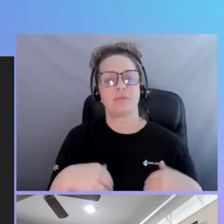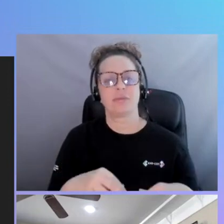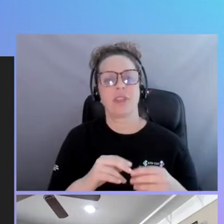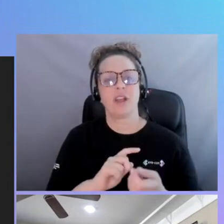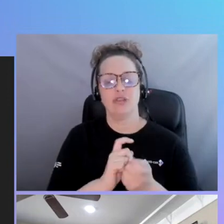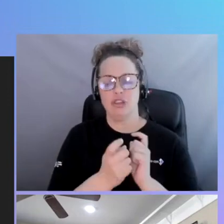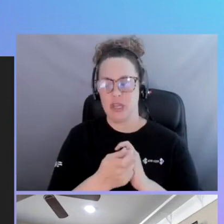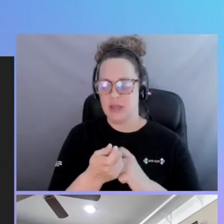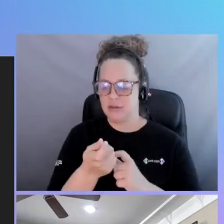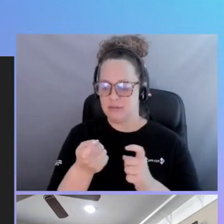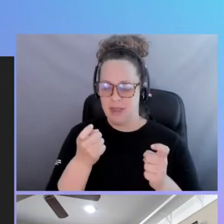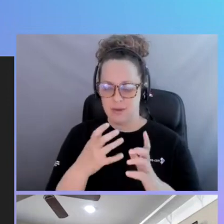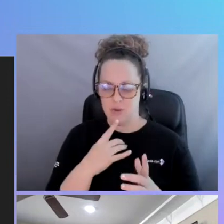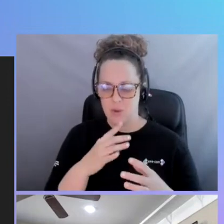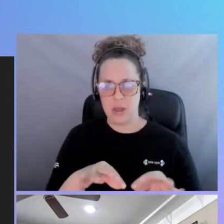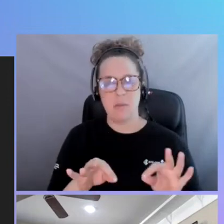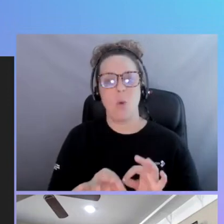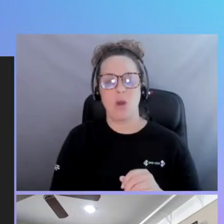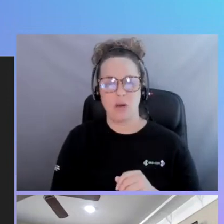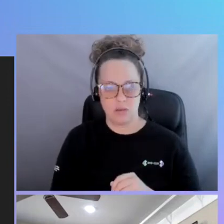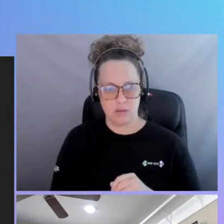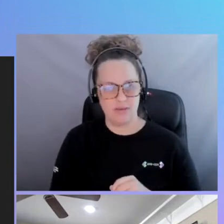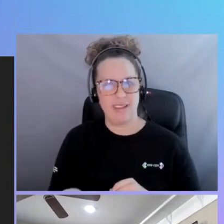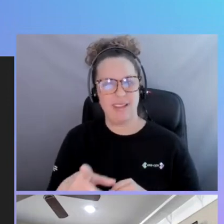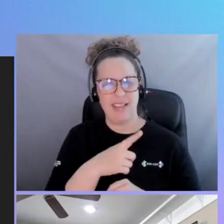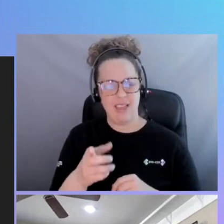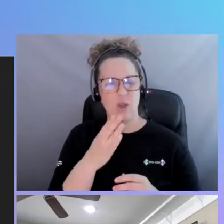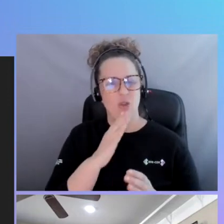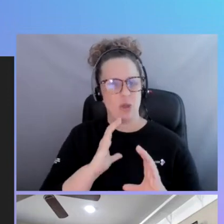very good communicators in large organizations. Change is